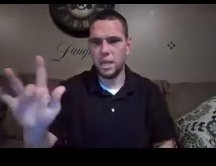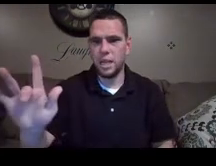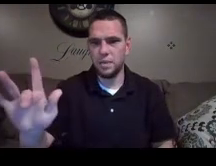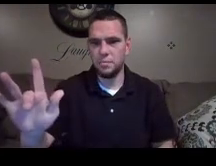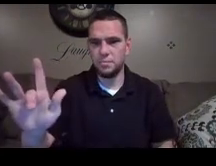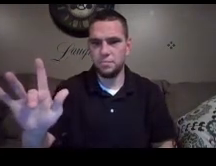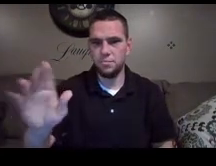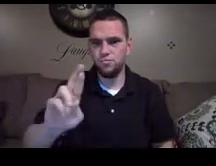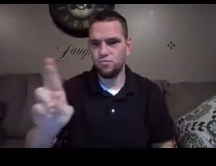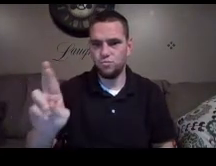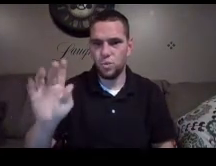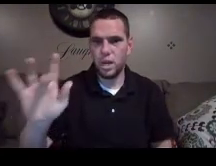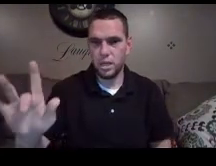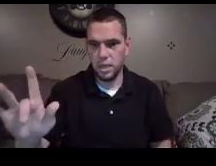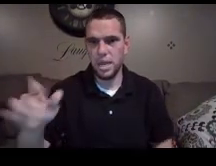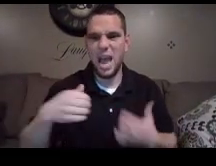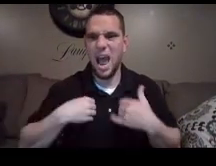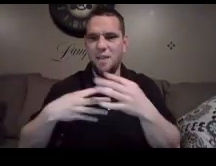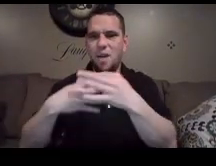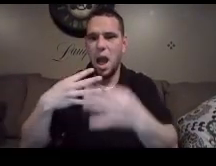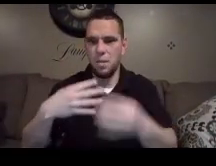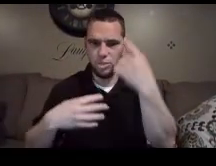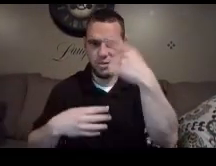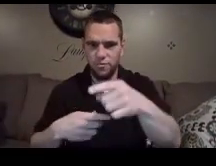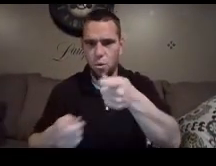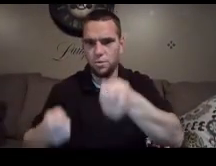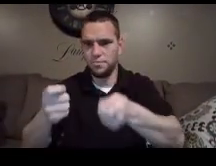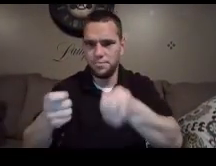edit alt text, and again, this can be navigated with the keyboard as well.